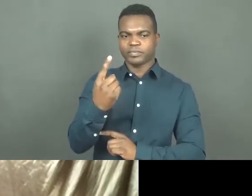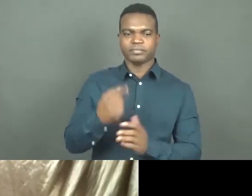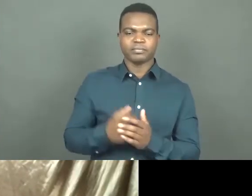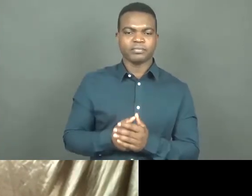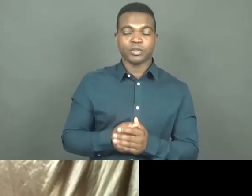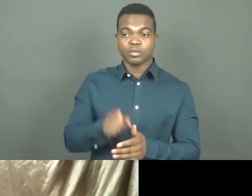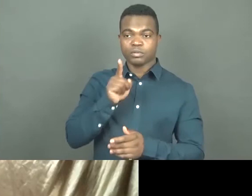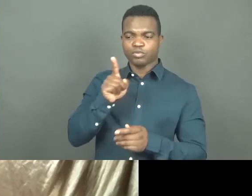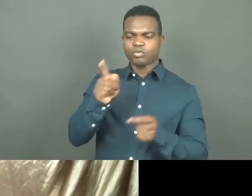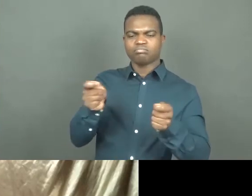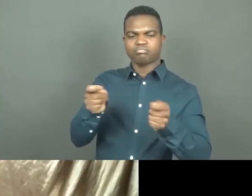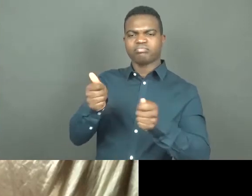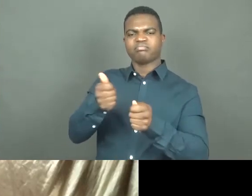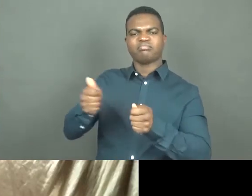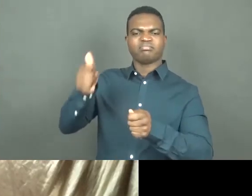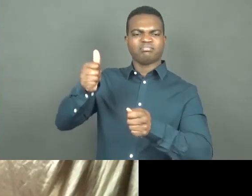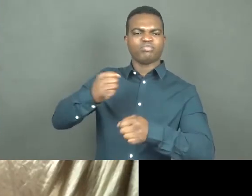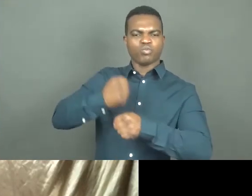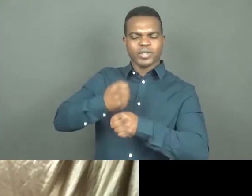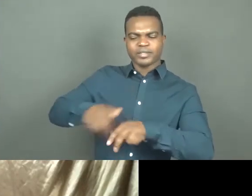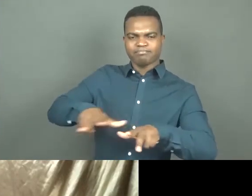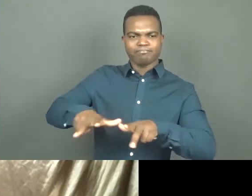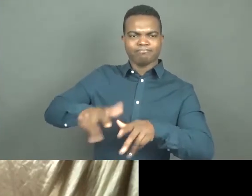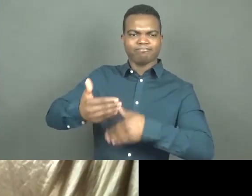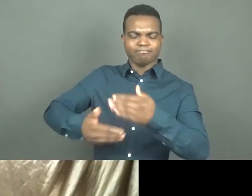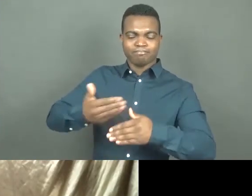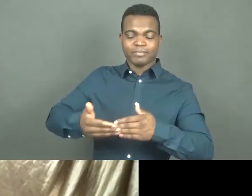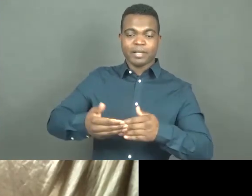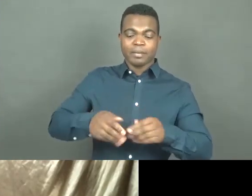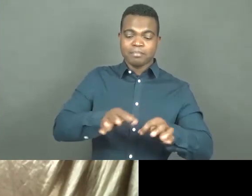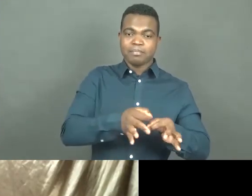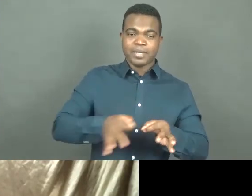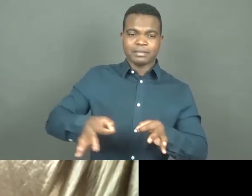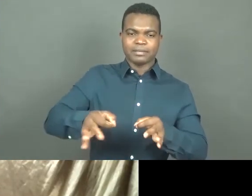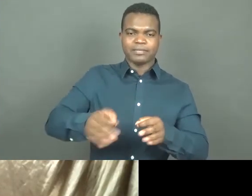Could you tell us a little about your experience in influencing disability data collection and